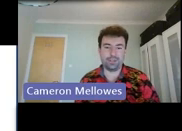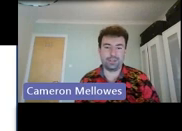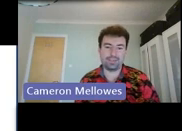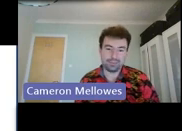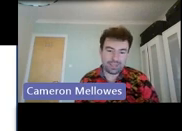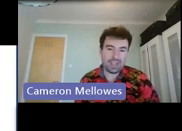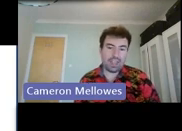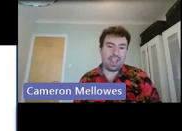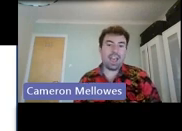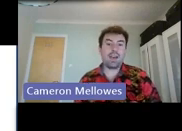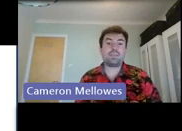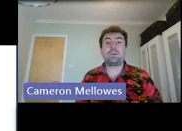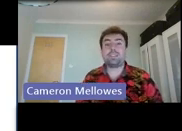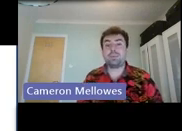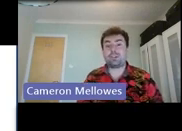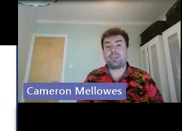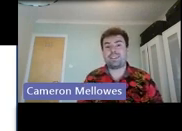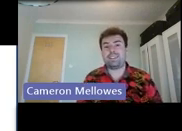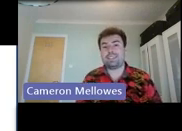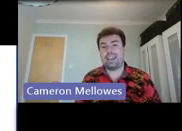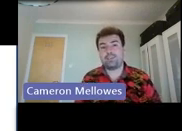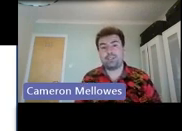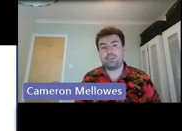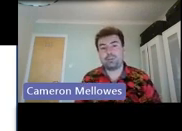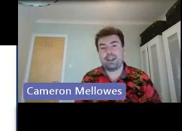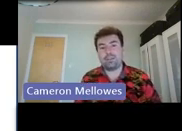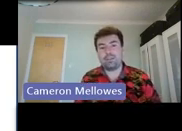much for that. So what is Democracy Matters? For those who weren't around in